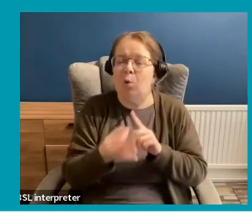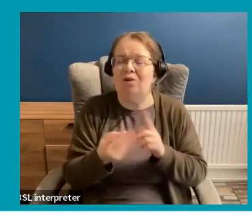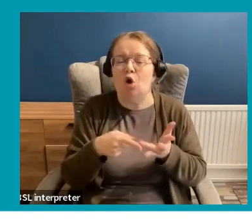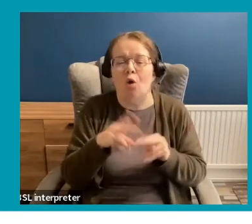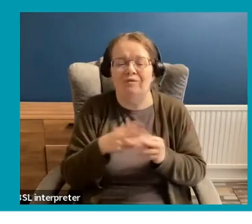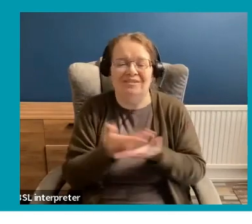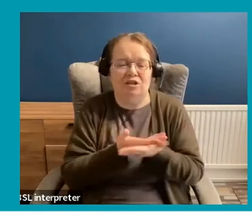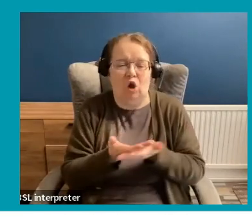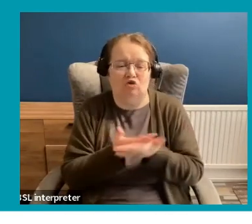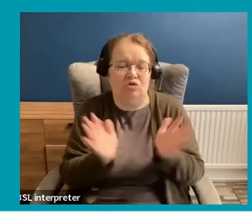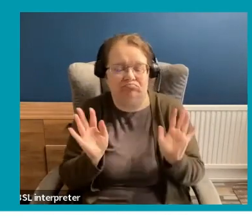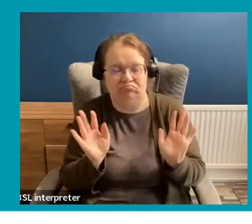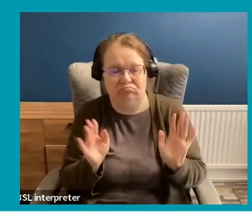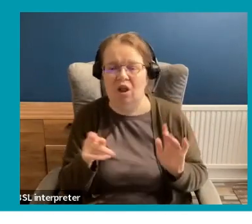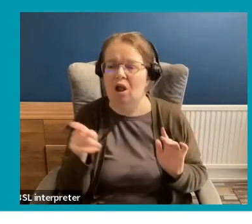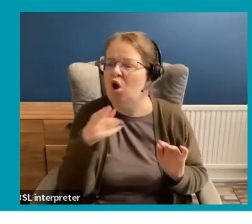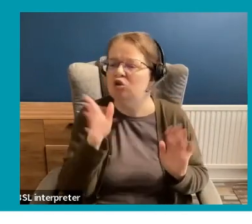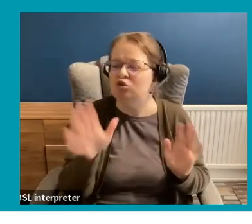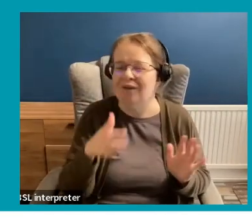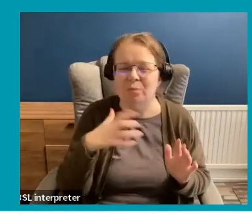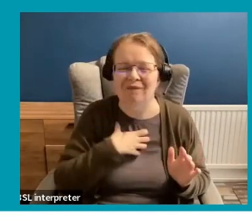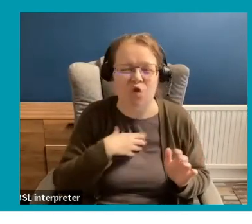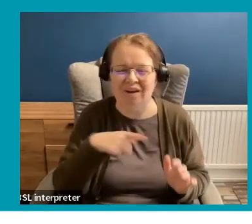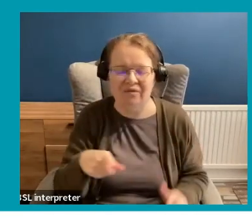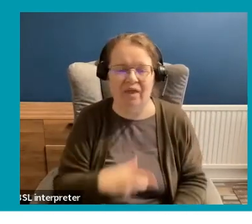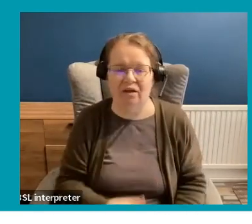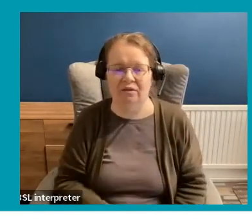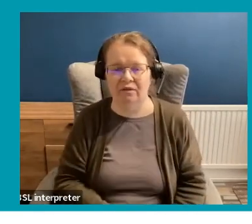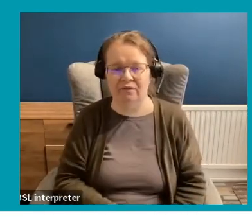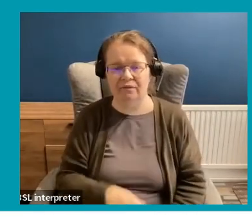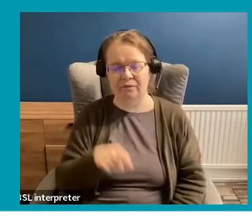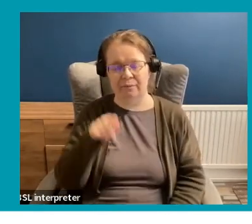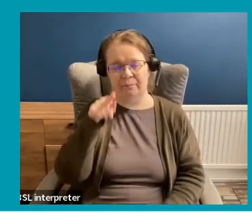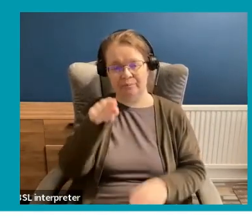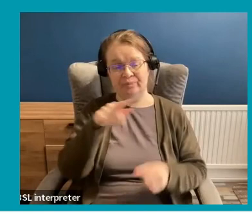not something people should be frightened of. Is a social model that hugely